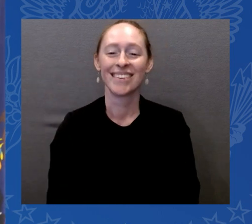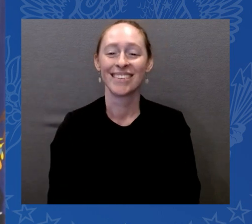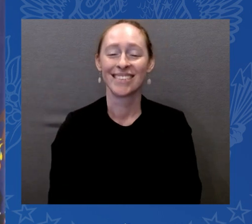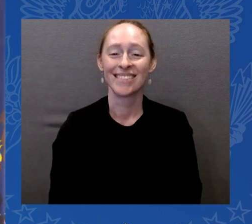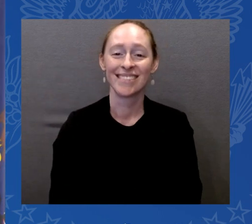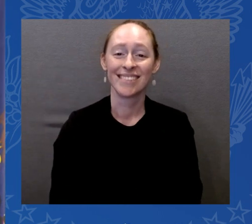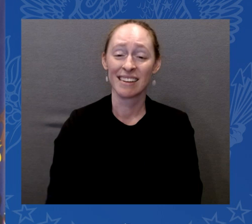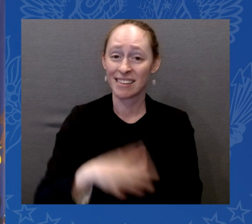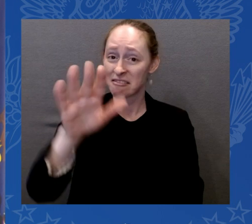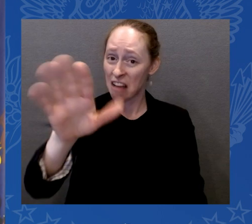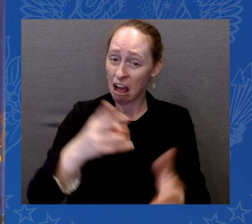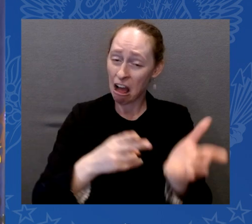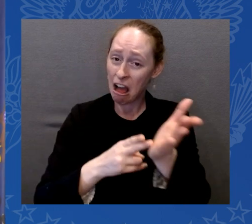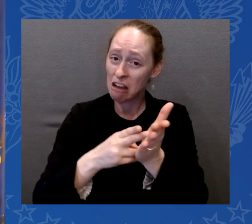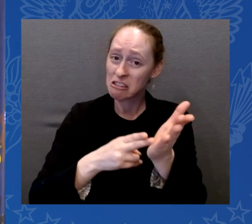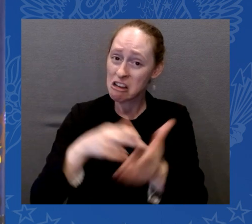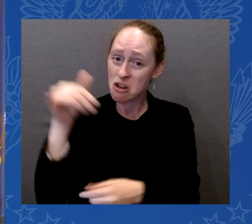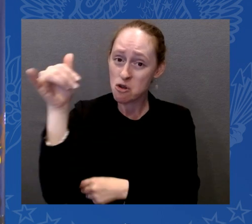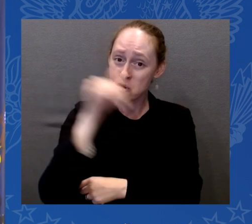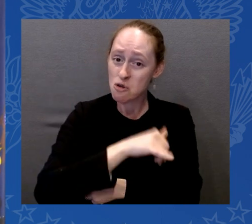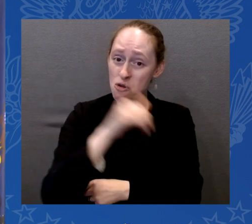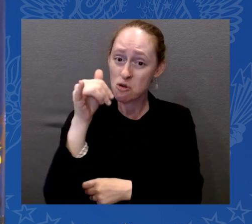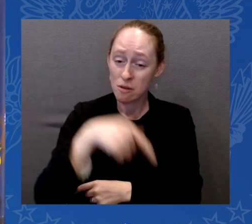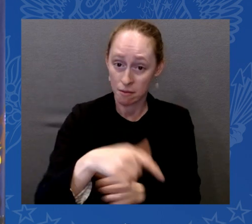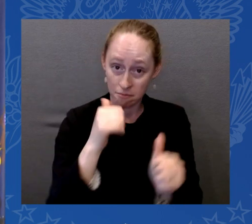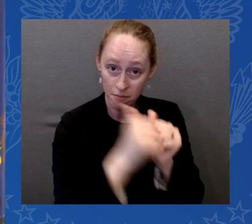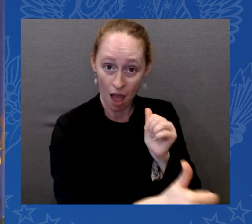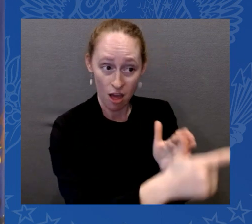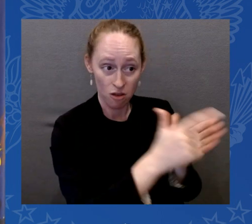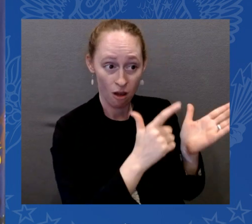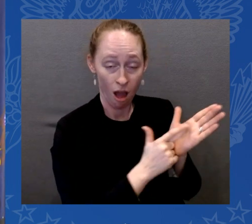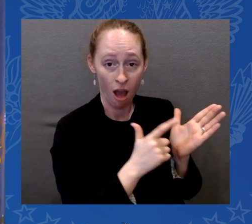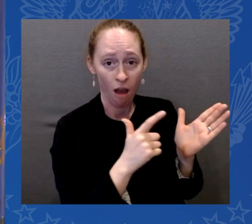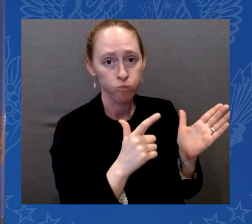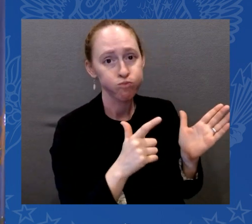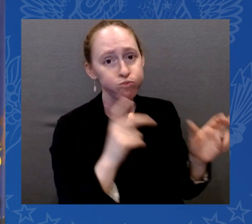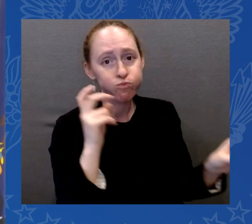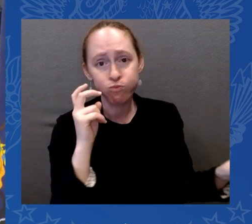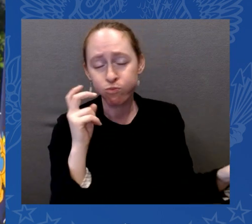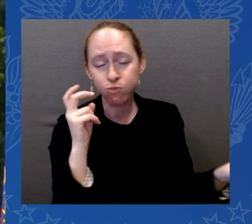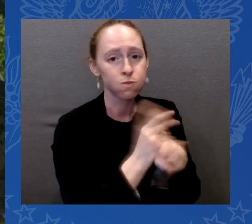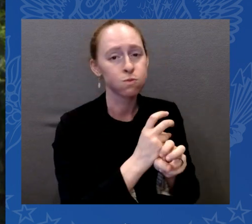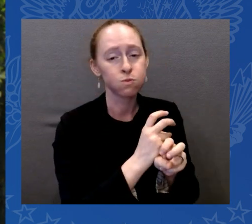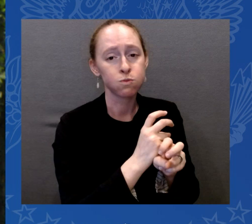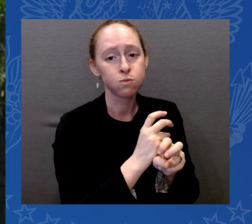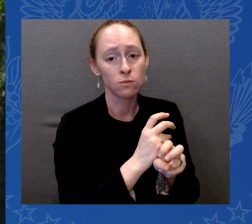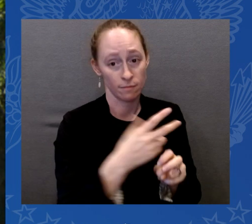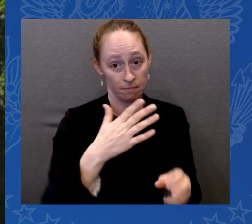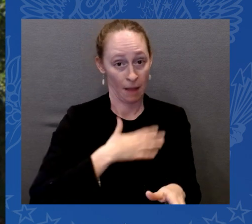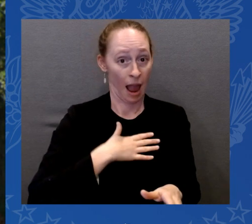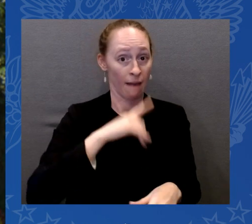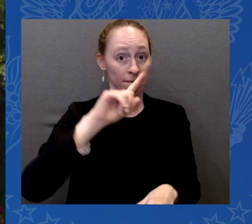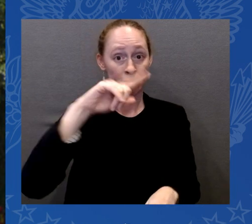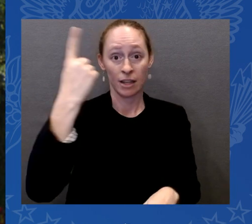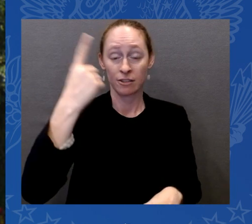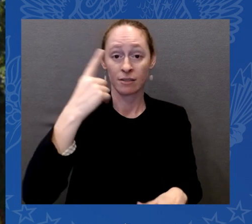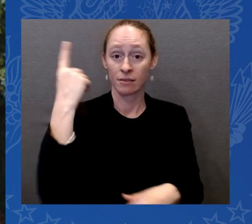I proposed it as soon I got here, basically. And I've said that day that I determined --